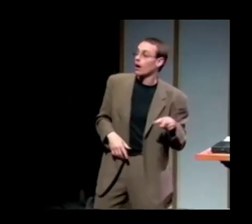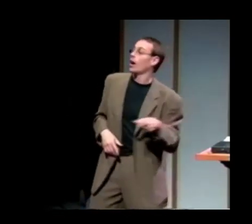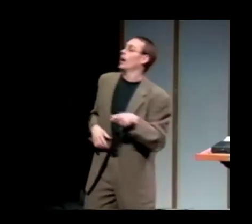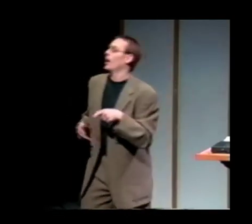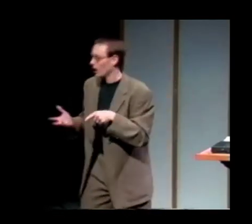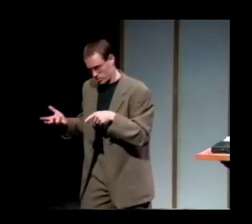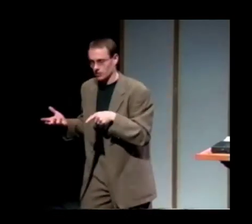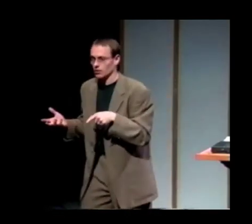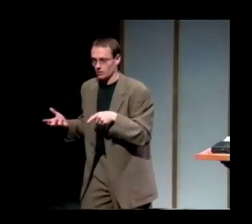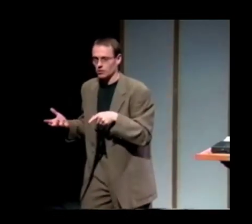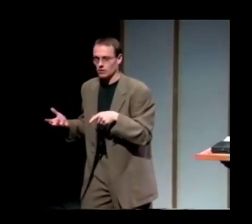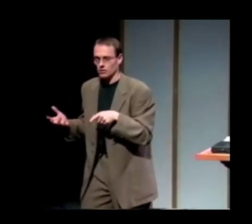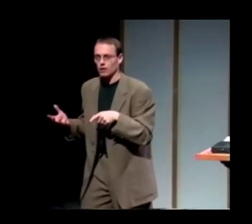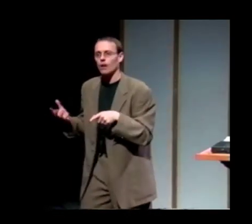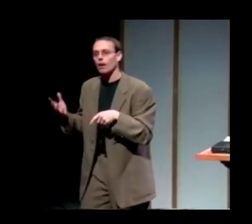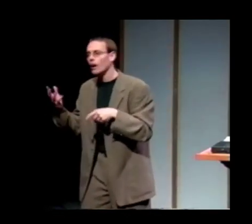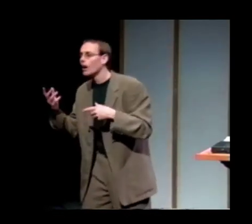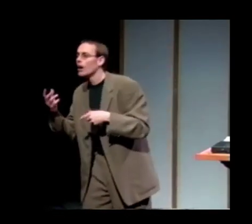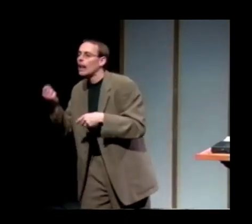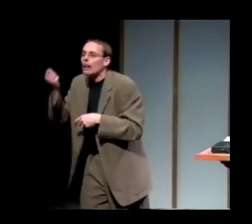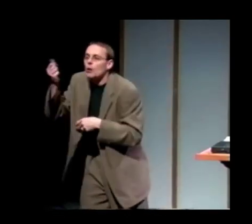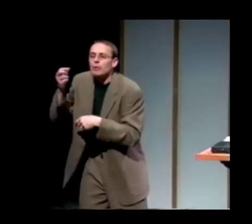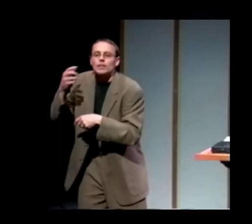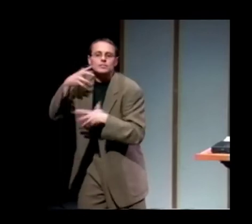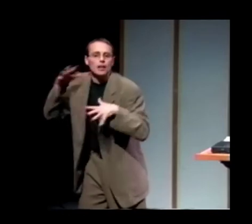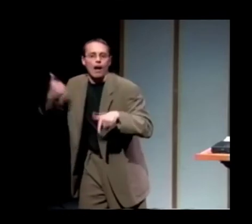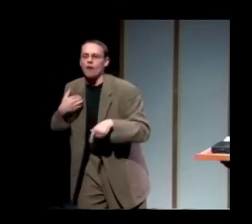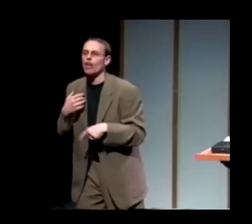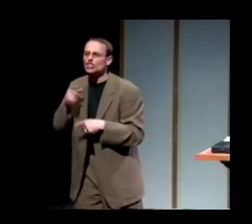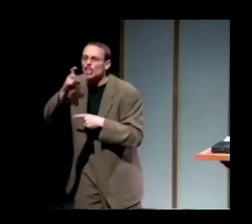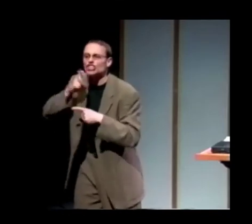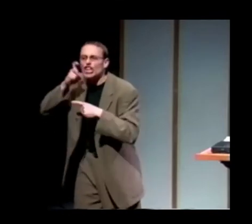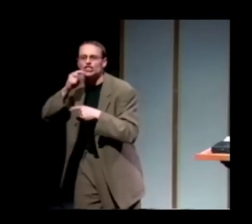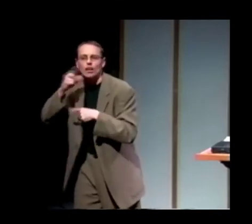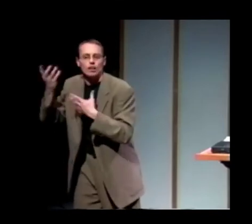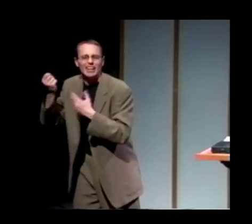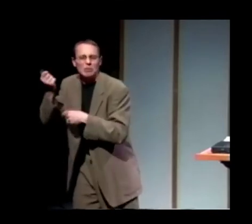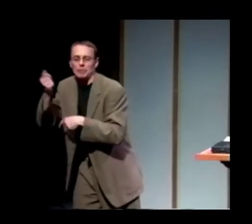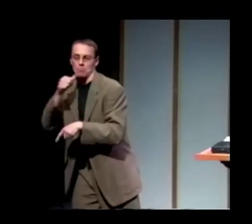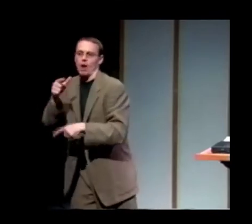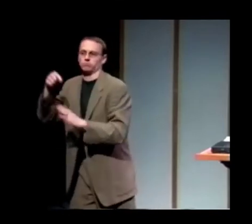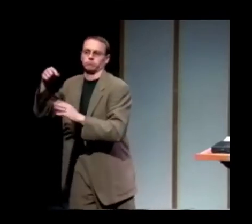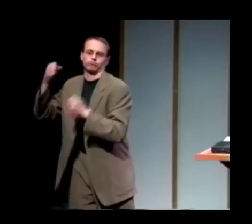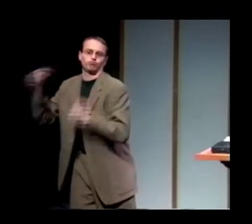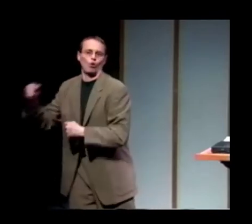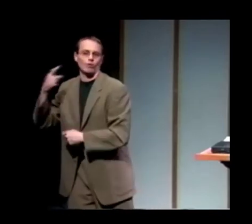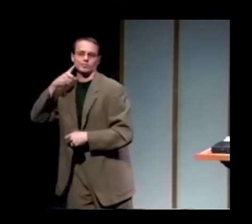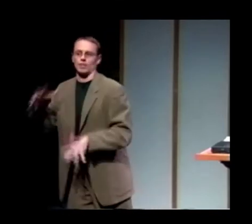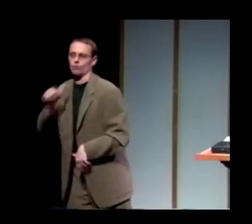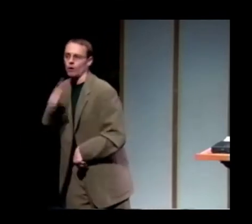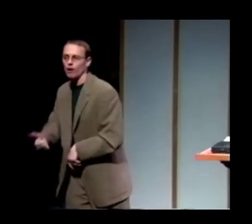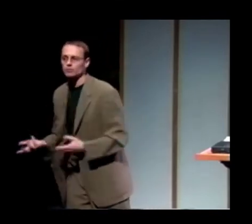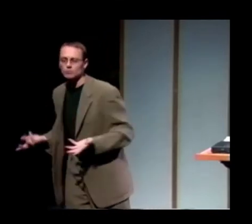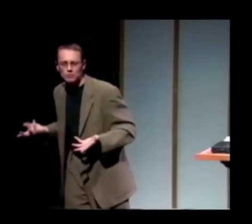HEARING POETRY IS BASED ON SOUND, SO HOW WE DO START TO ANALYZE ASL POETRY? I MEAN, THERE ARE SOME GESTURES, THERE ARE SOME MOUTH MOVEMENTS AND THAT KIND OF THING,